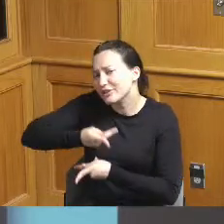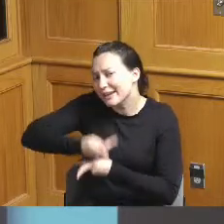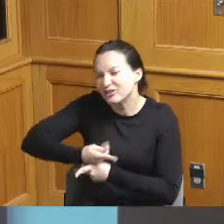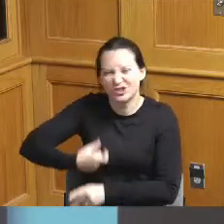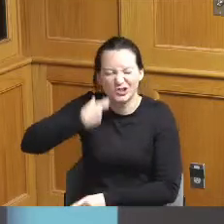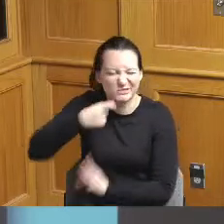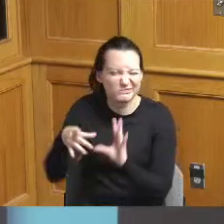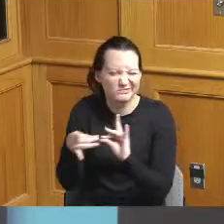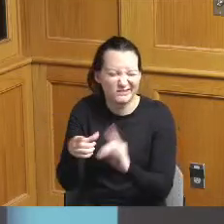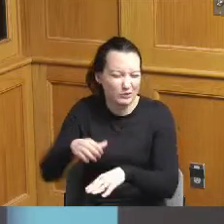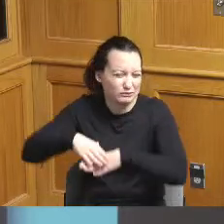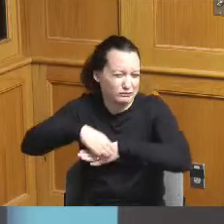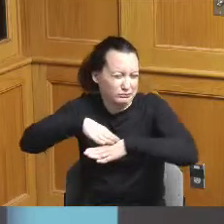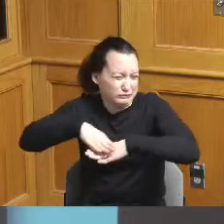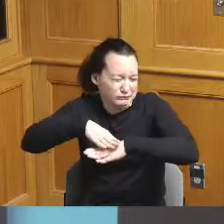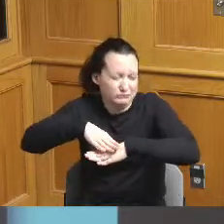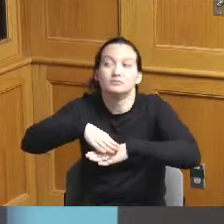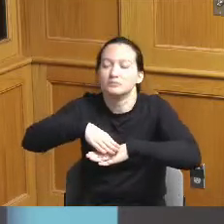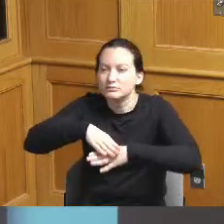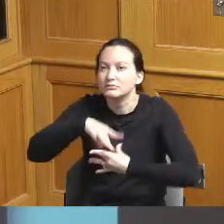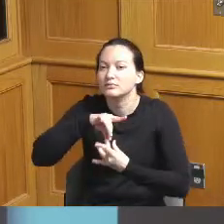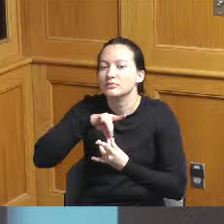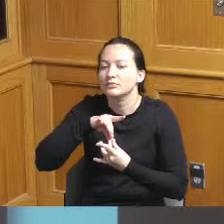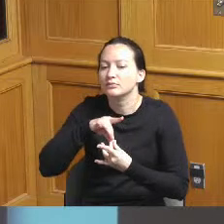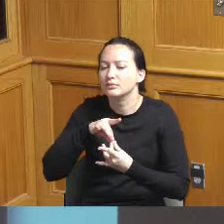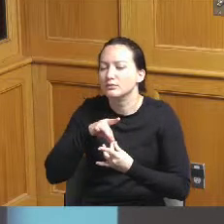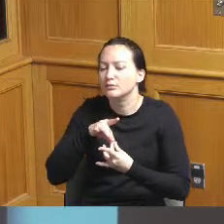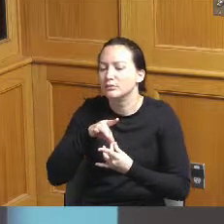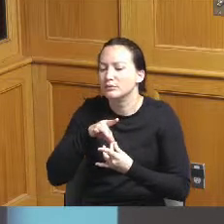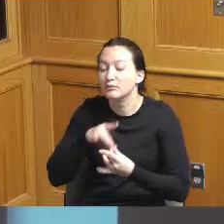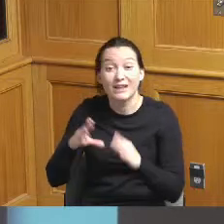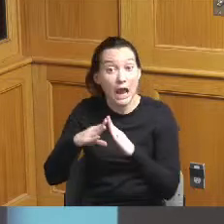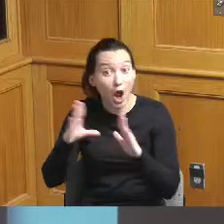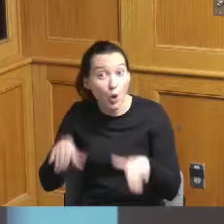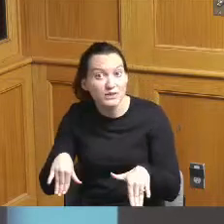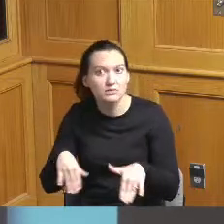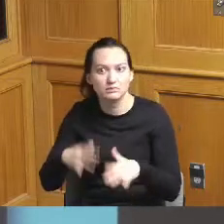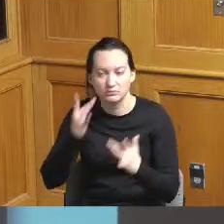heard and I'll just touch on this a bit related to the the housing situation one of the major